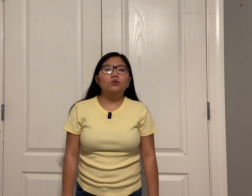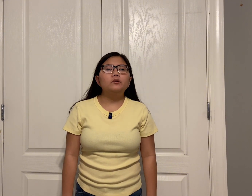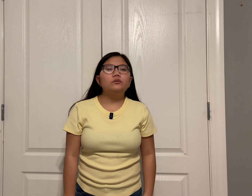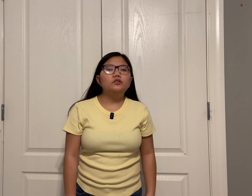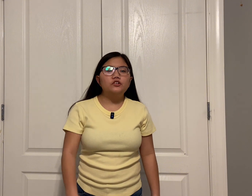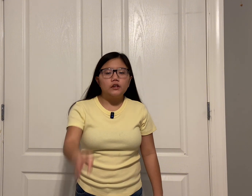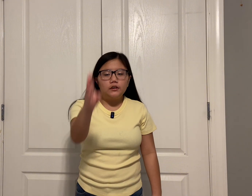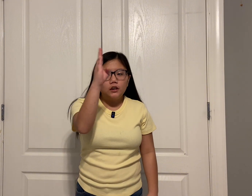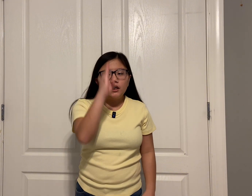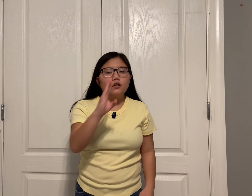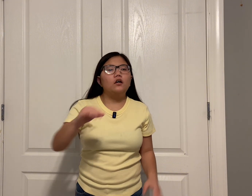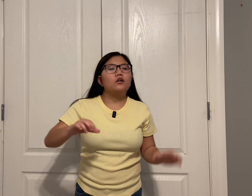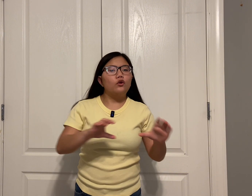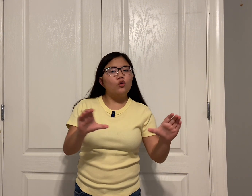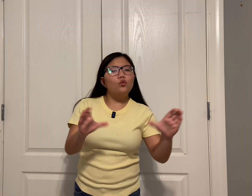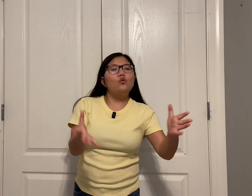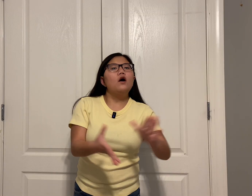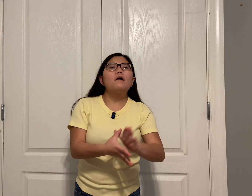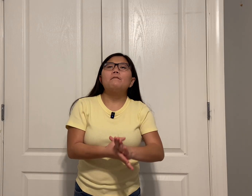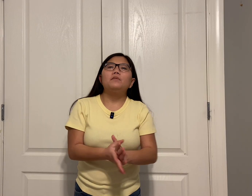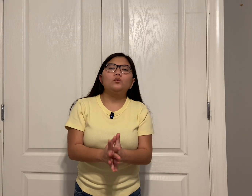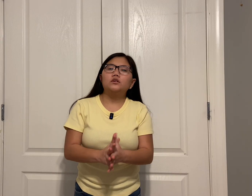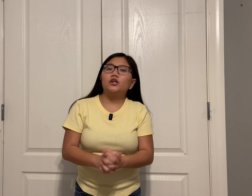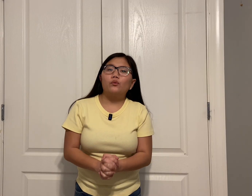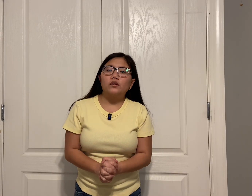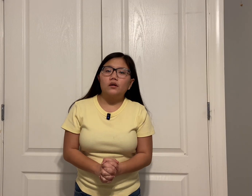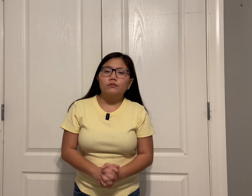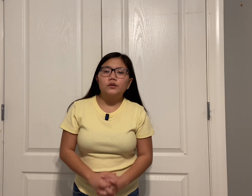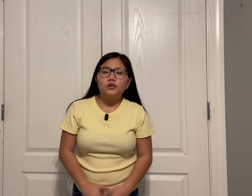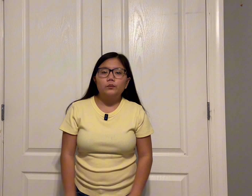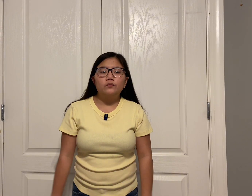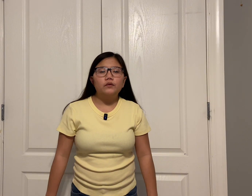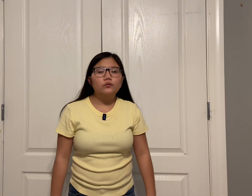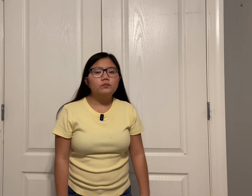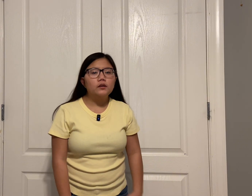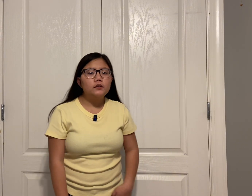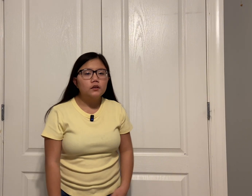Normally you can just sign "God" and "do." But we are not doing that for this, we are fingerspelling.